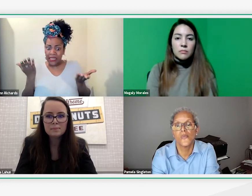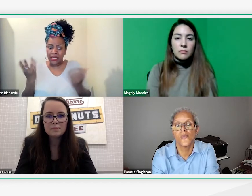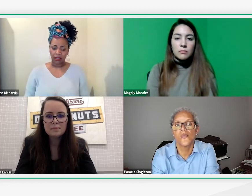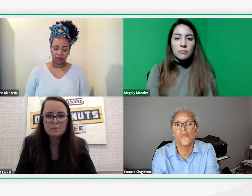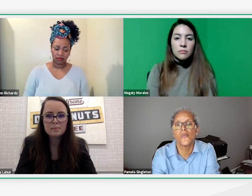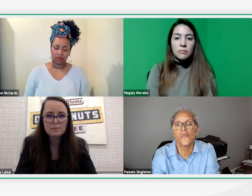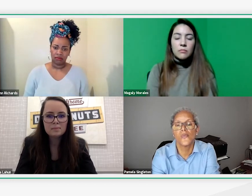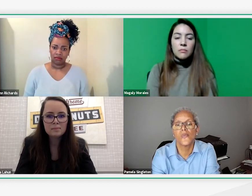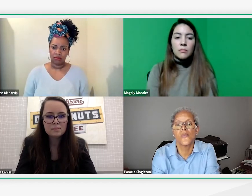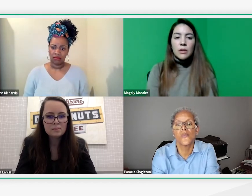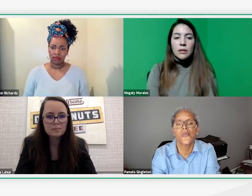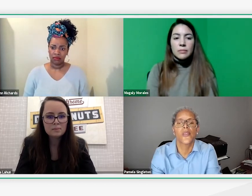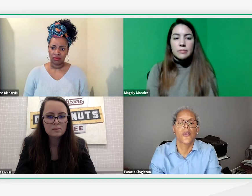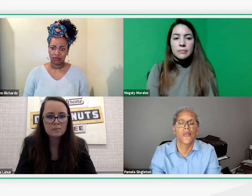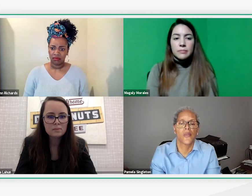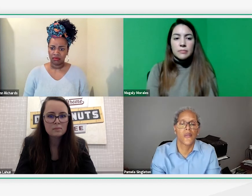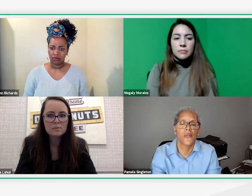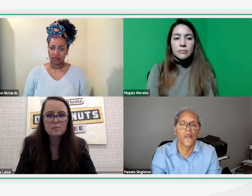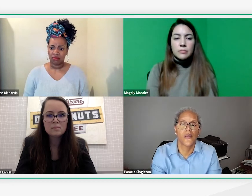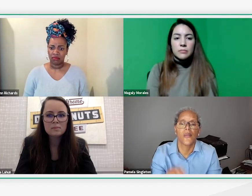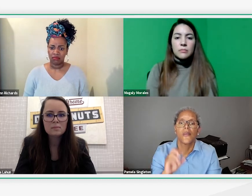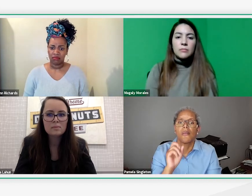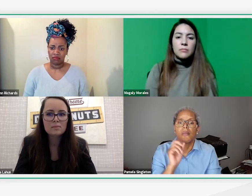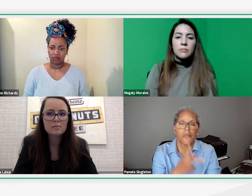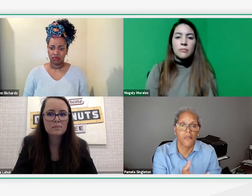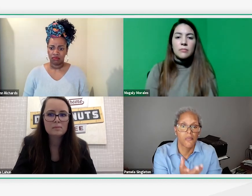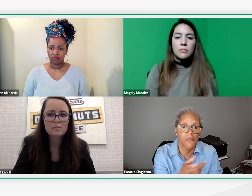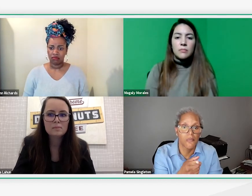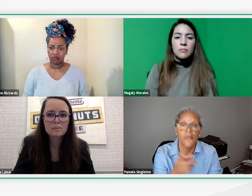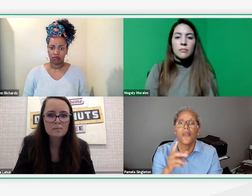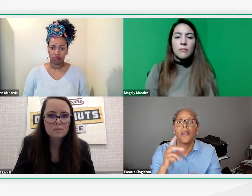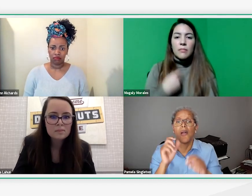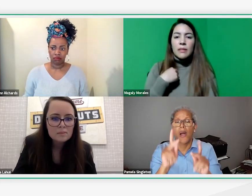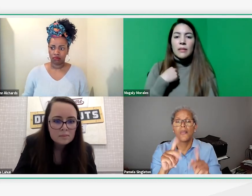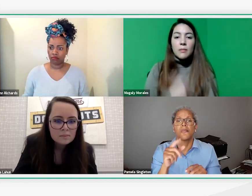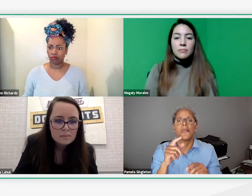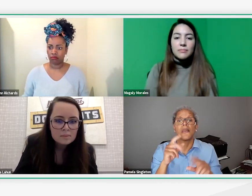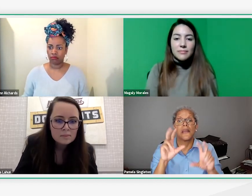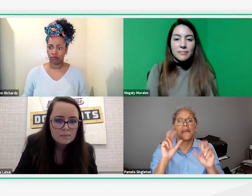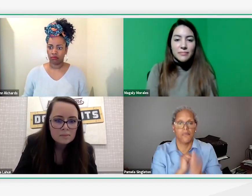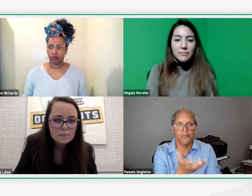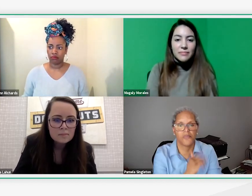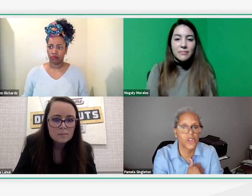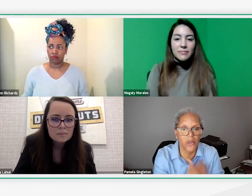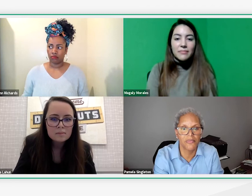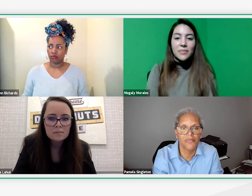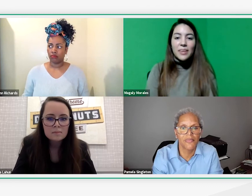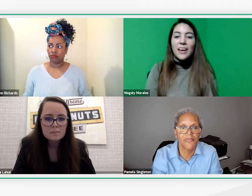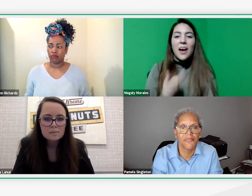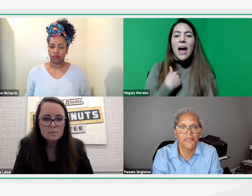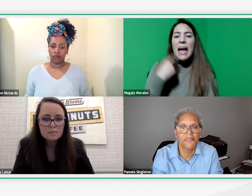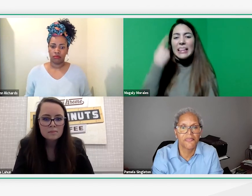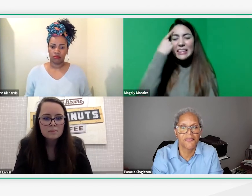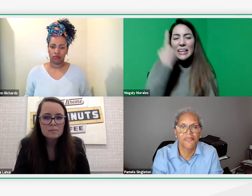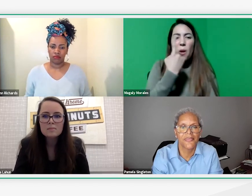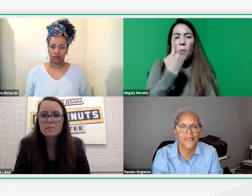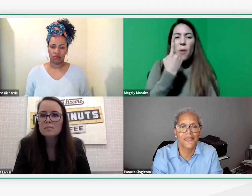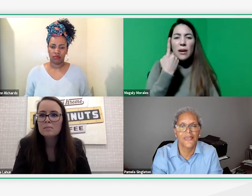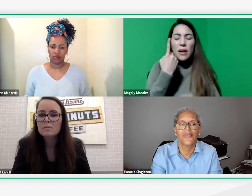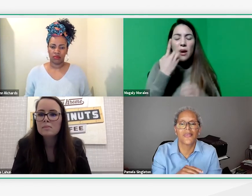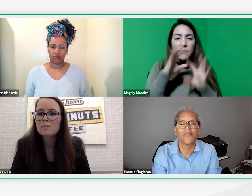Say I invested in a house or property. Does that affect my taxes? Go ahead.